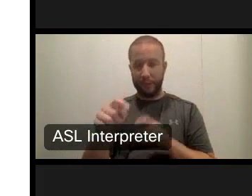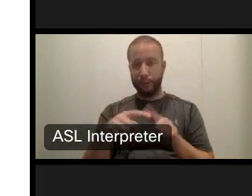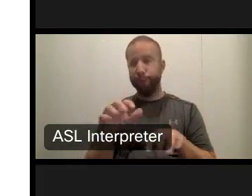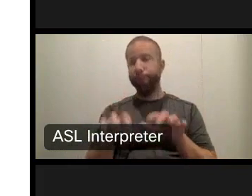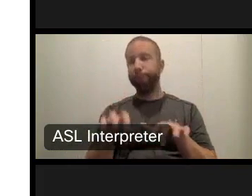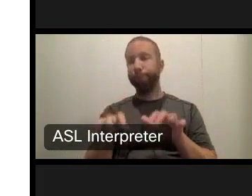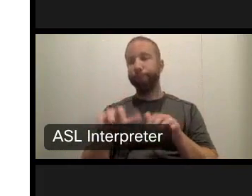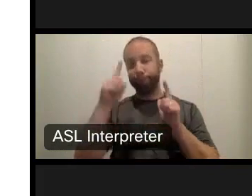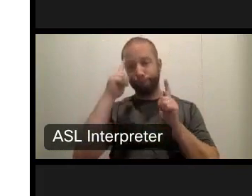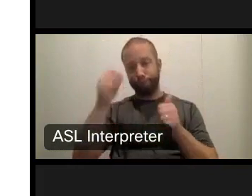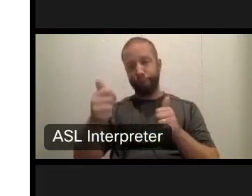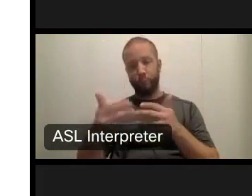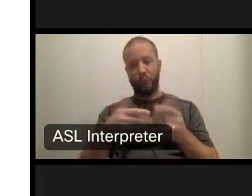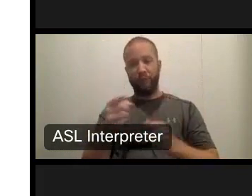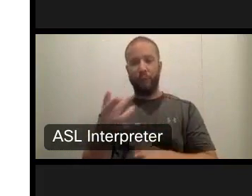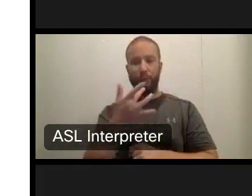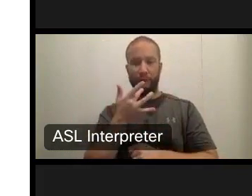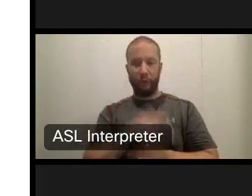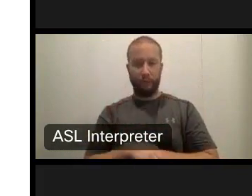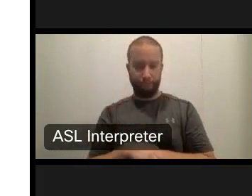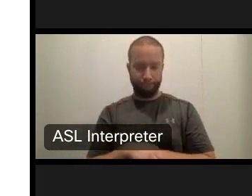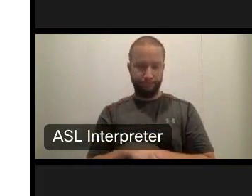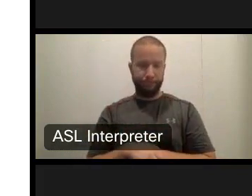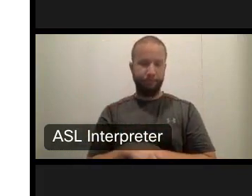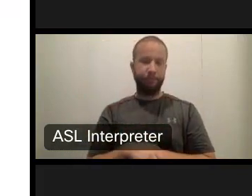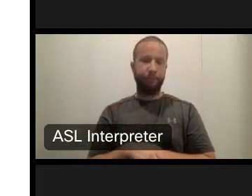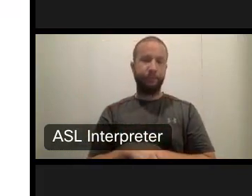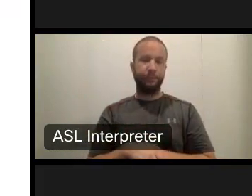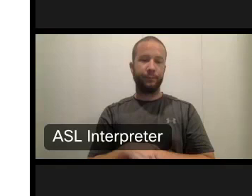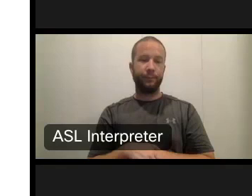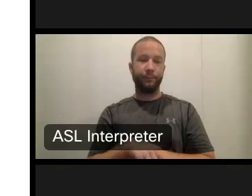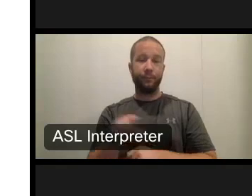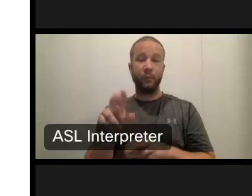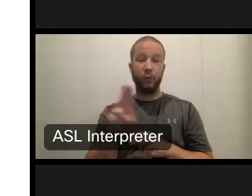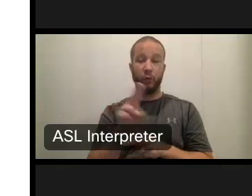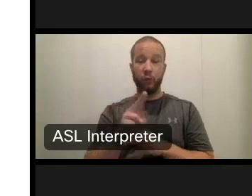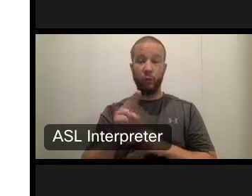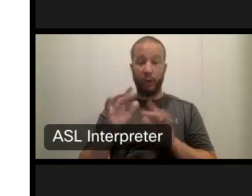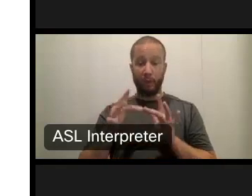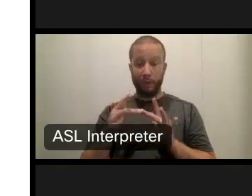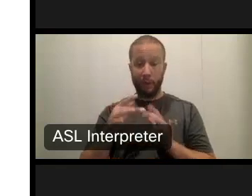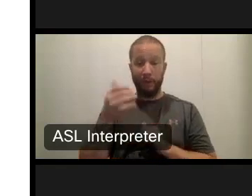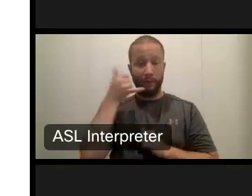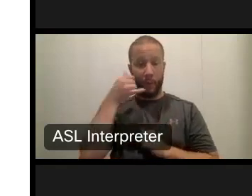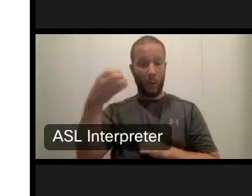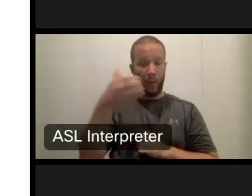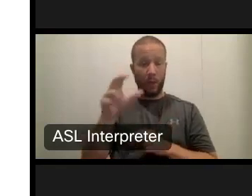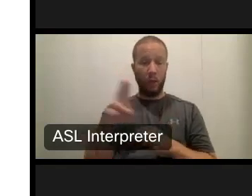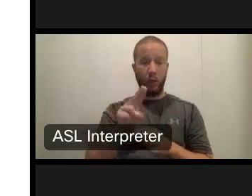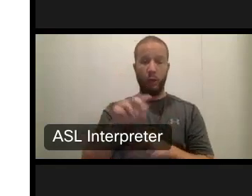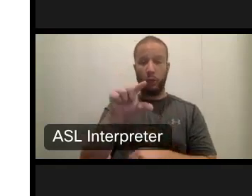question and Enter key to send it if you join via browser or mobile app click the Q a or question